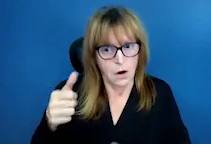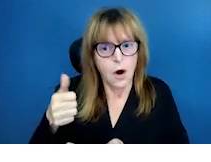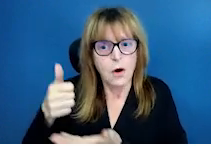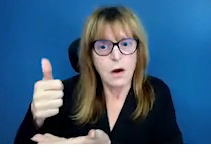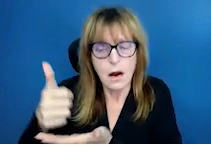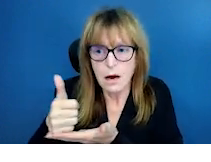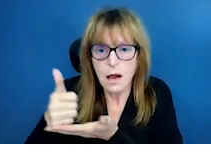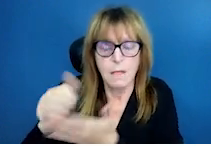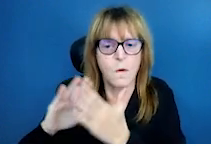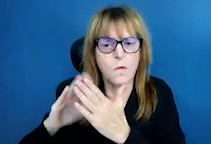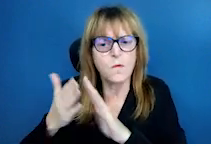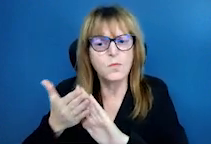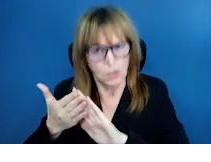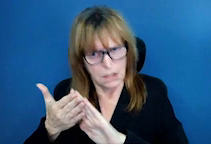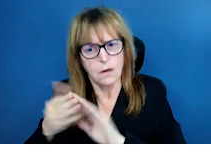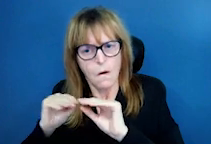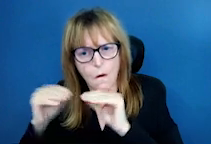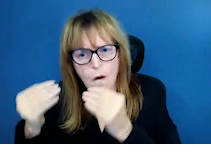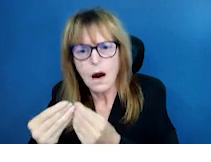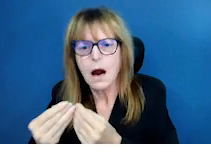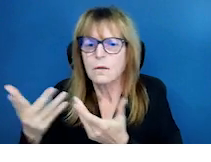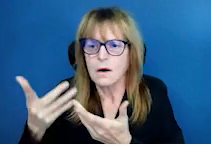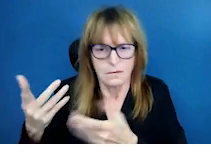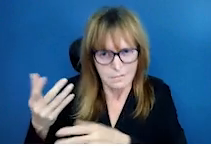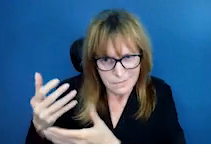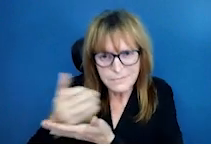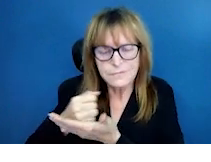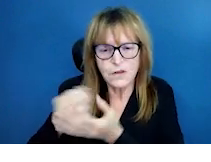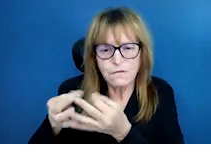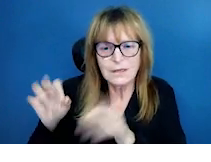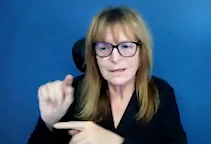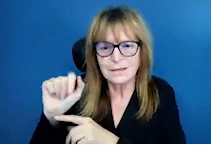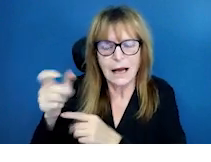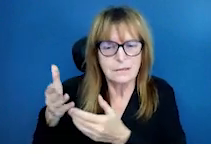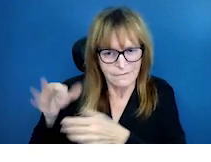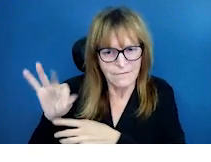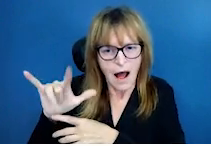This could mean hosting a clinic for the first time, or expanding an existing clinic to help more people.